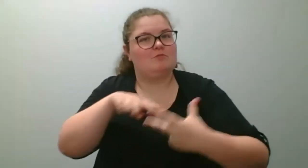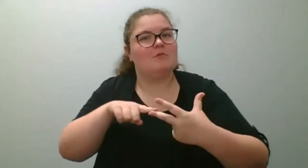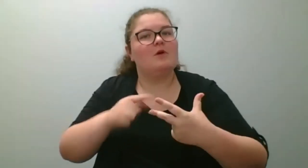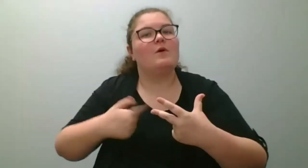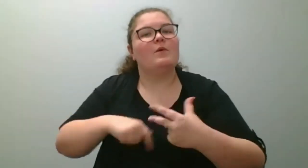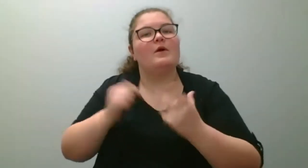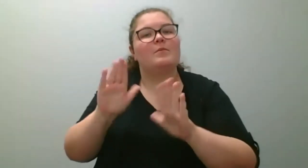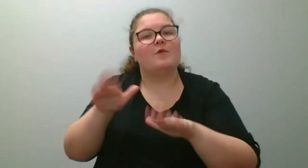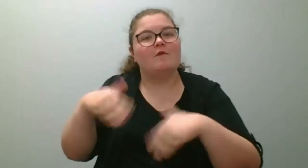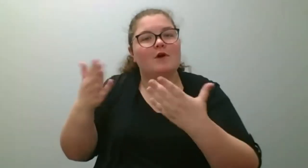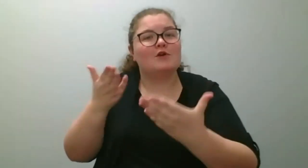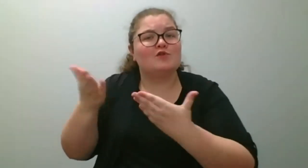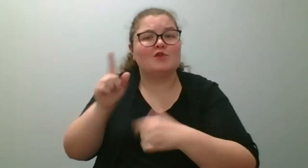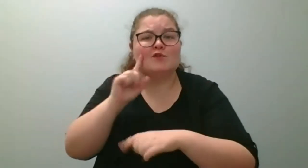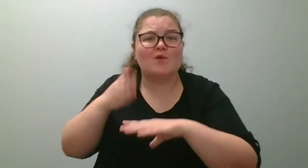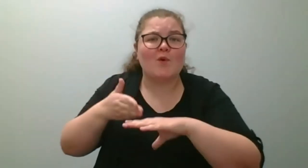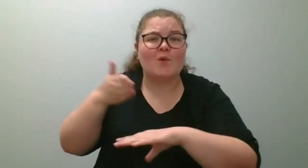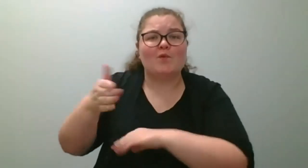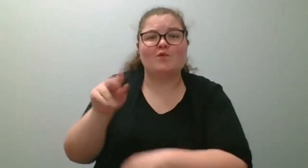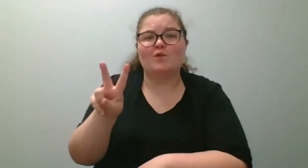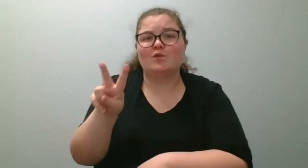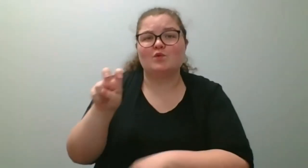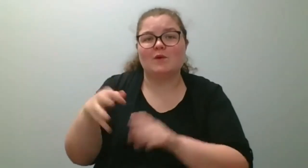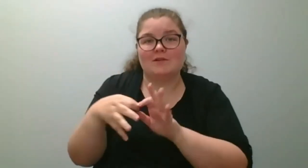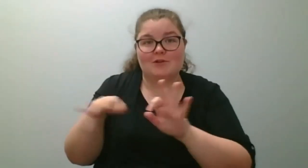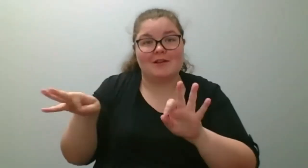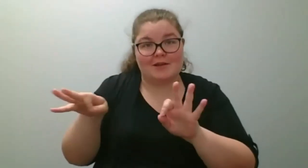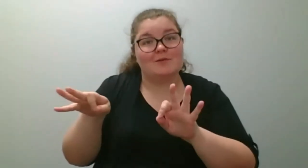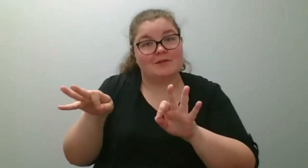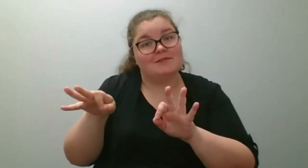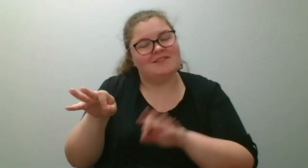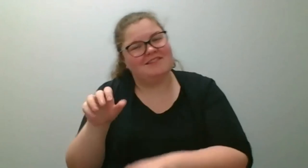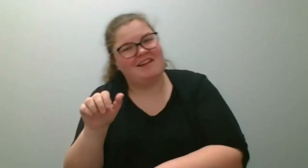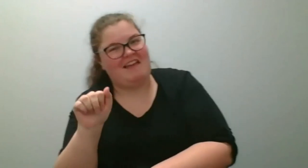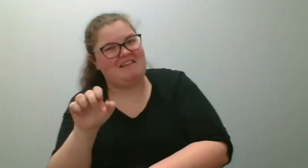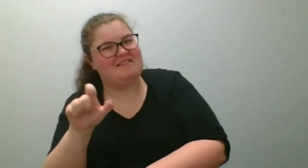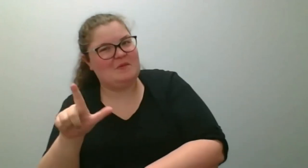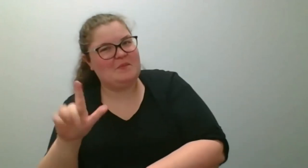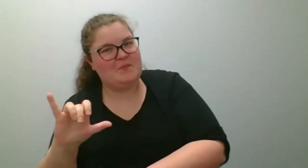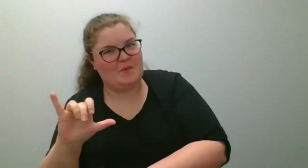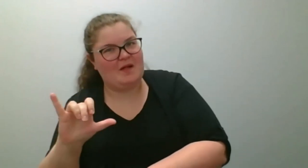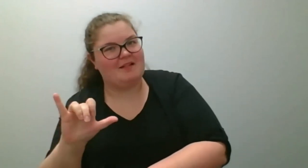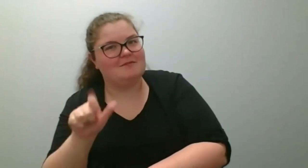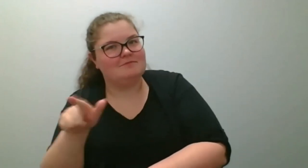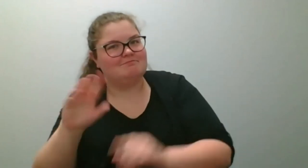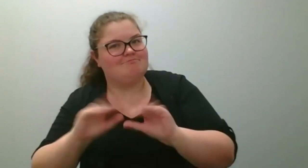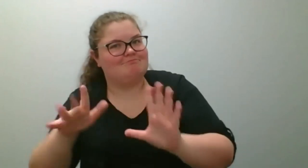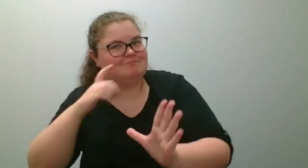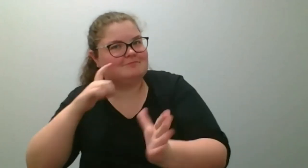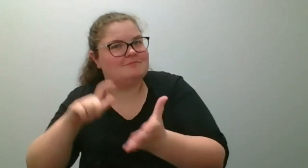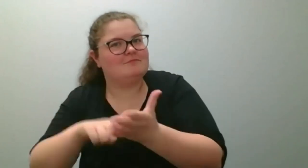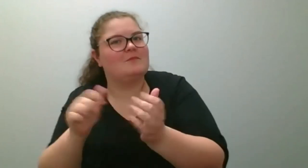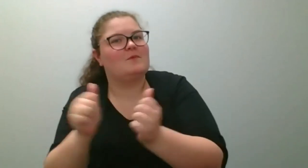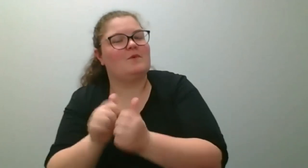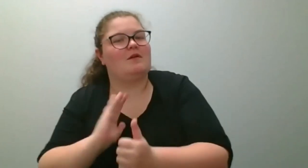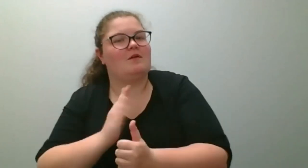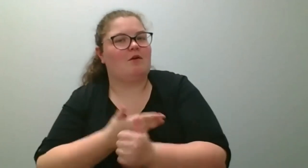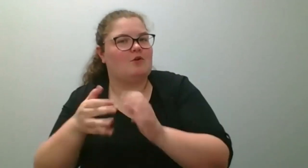in over 200 languages, including American Sign Language as you can see here with our interpreter, Becca.